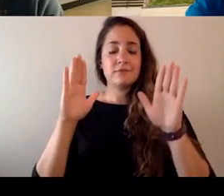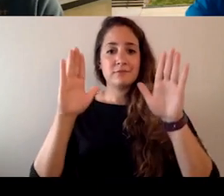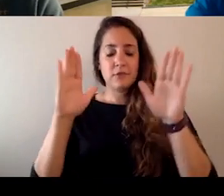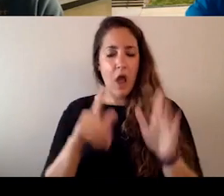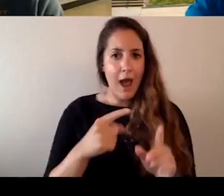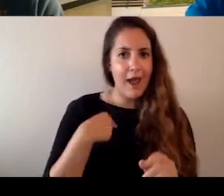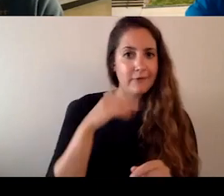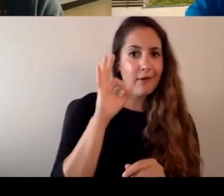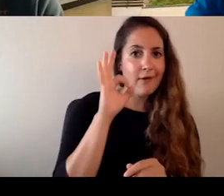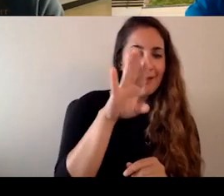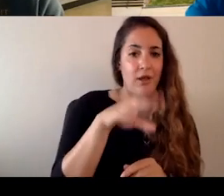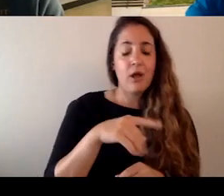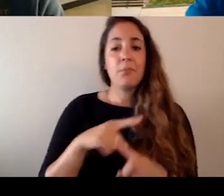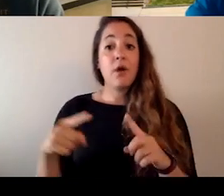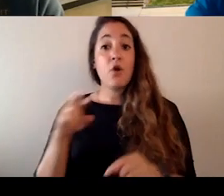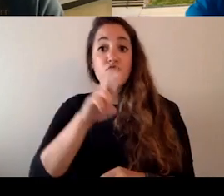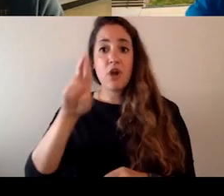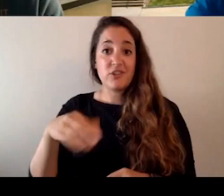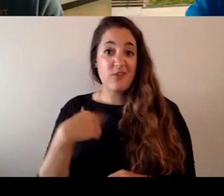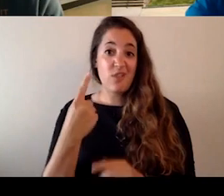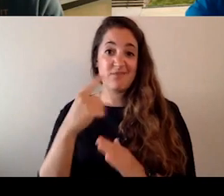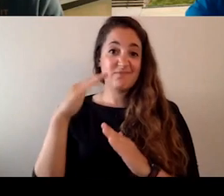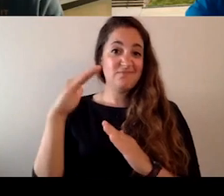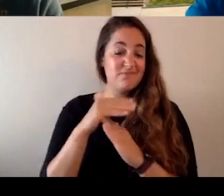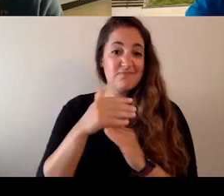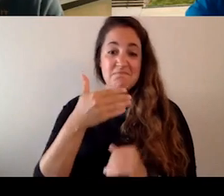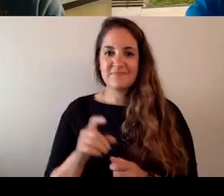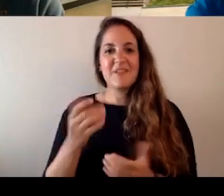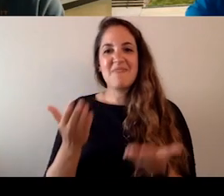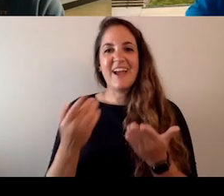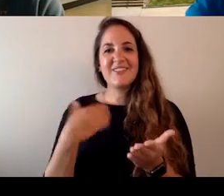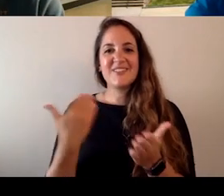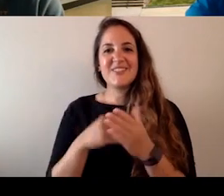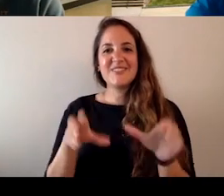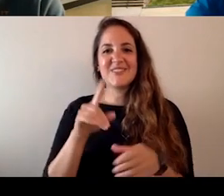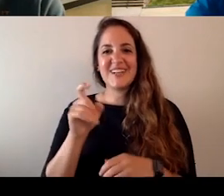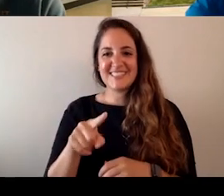We have one of the best, you know, the best,